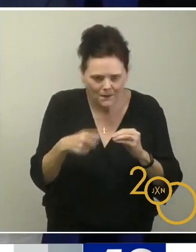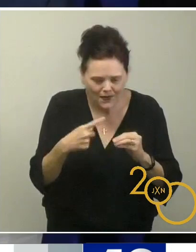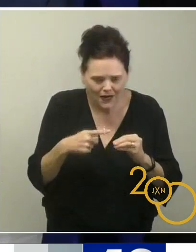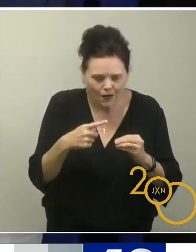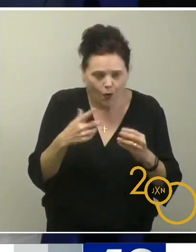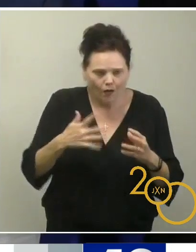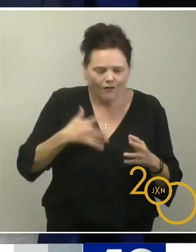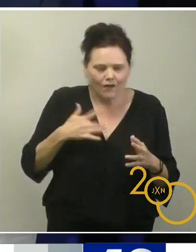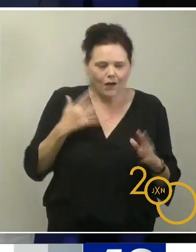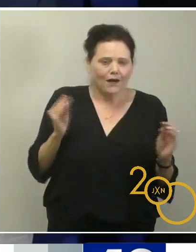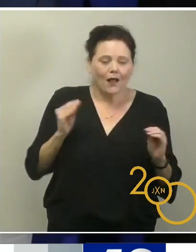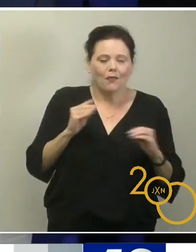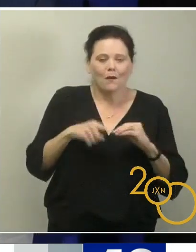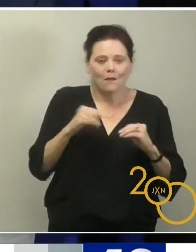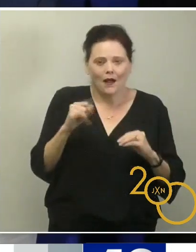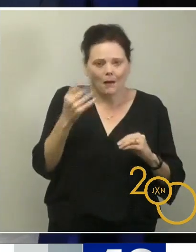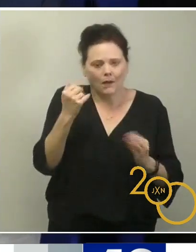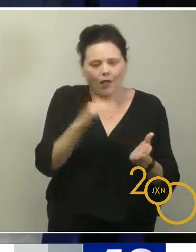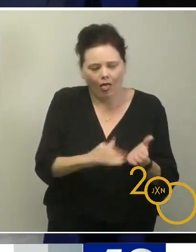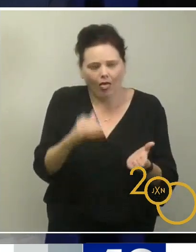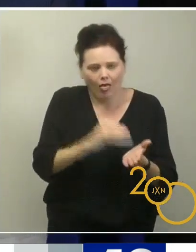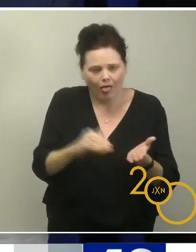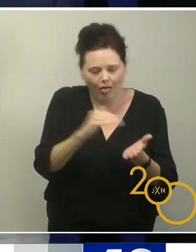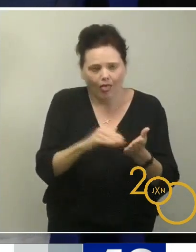WHICH IS ALSO A SERIOUS SITUATION WHICH RESIDENTS OF JACKSON HAVE BECOME TRAGICALLY